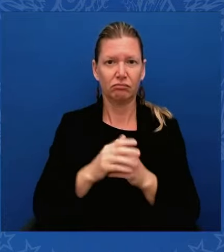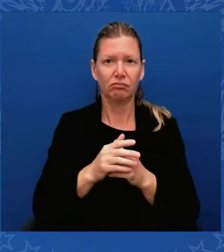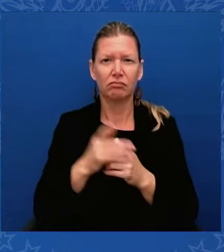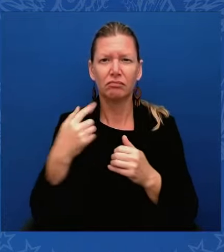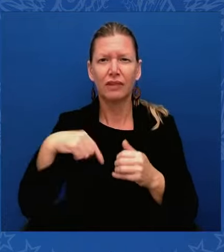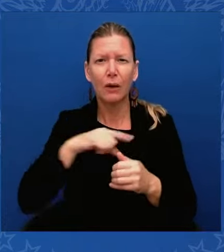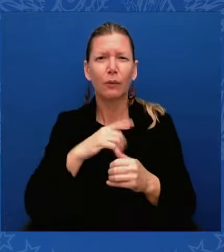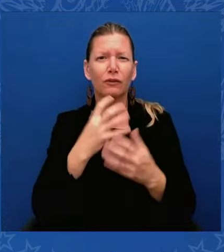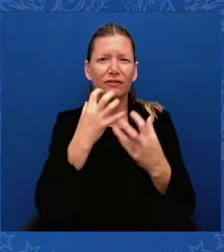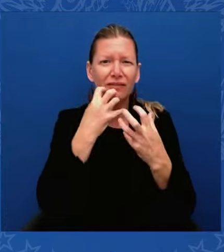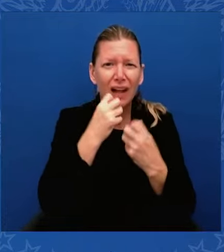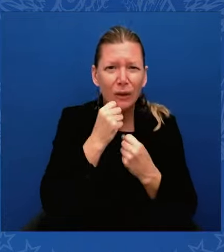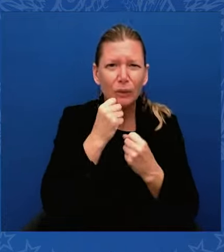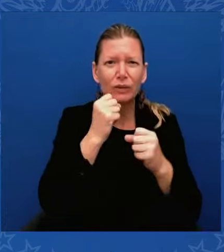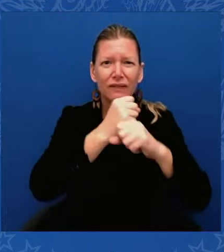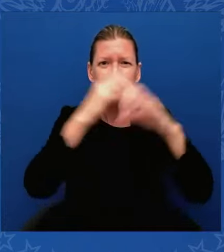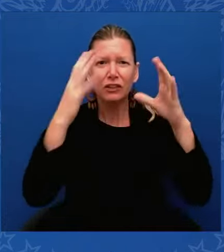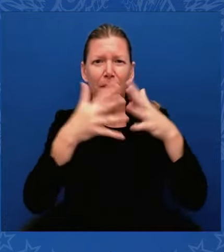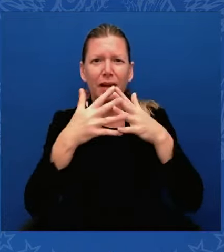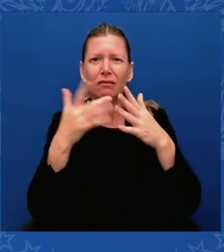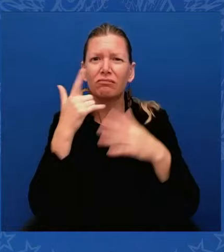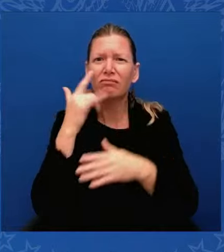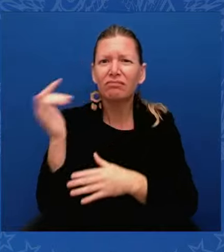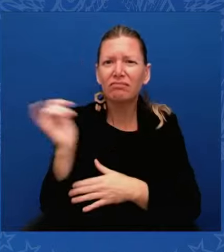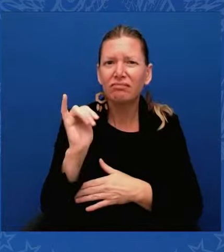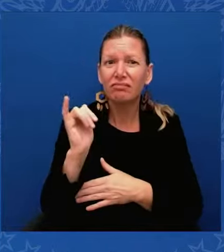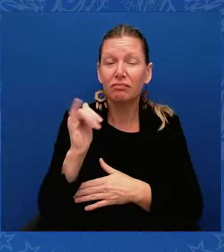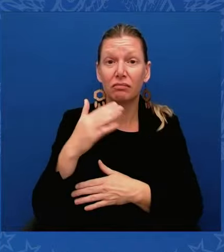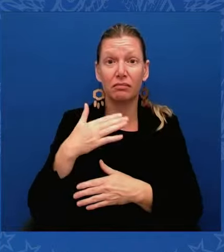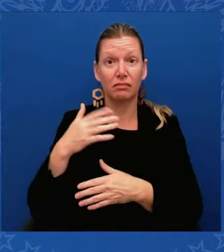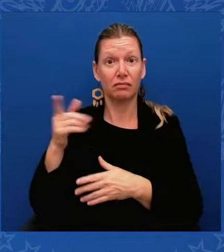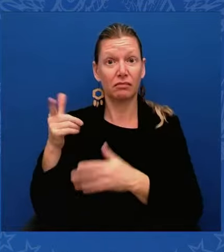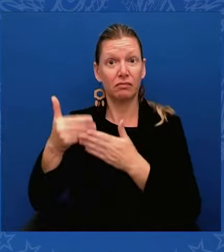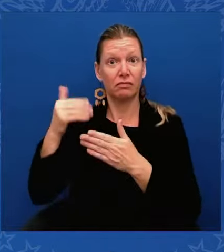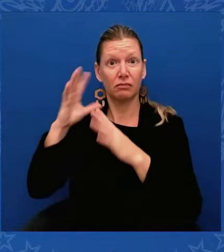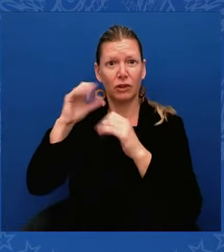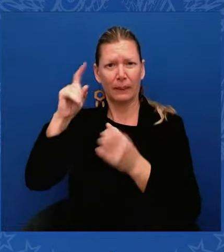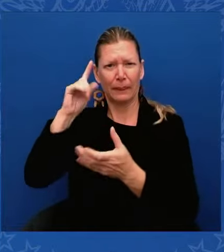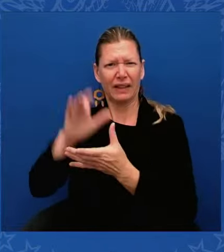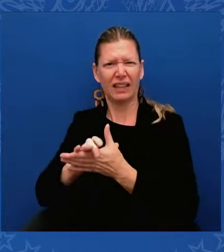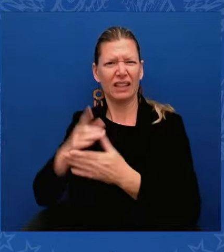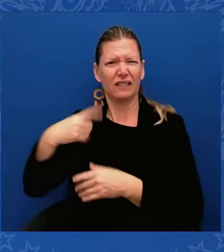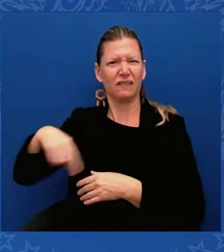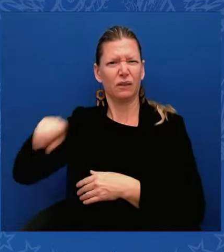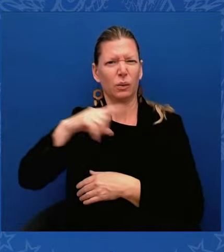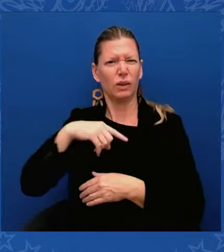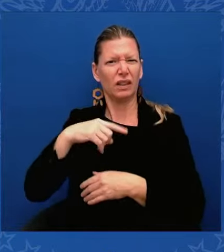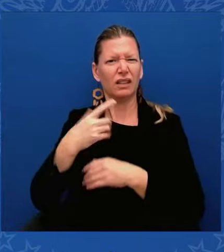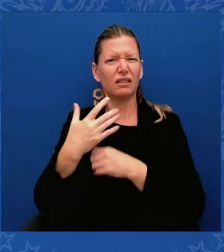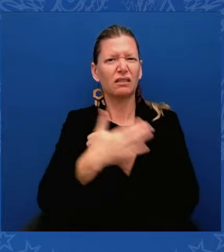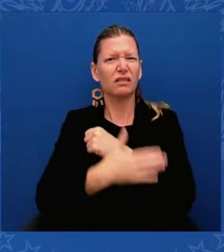We're a country of honesty, decency, faith, fairness. That's the future we're building together.